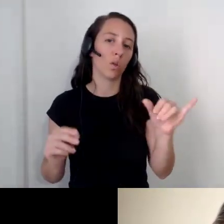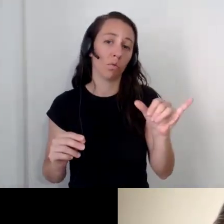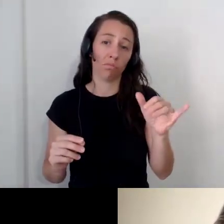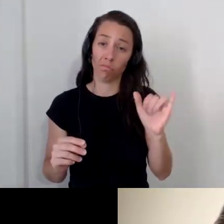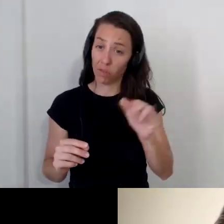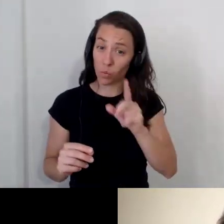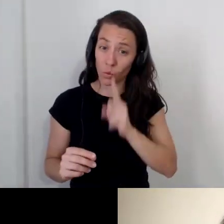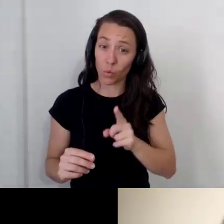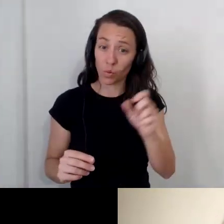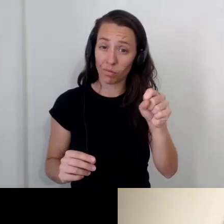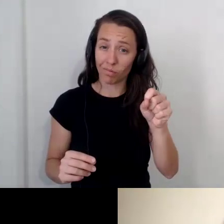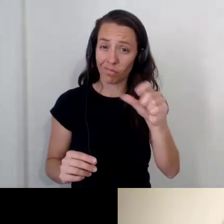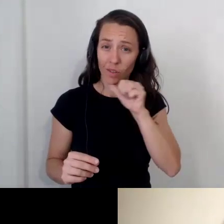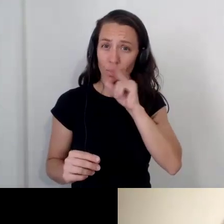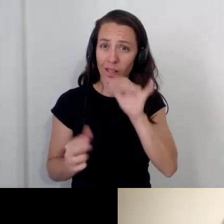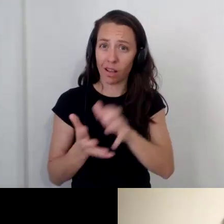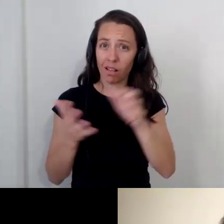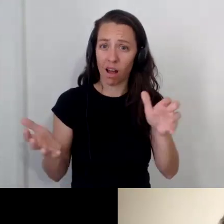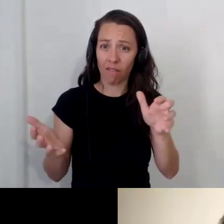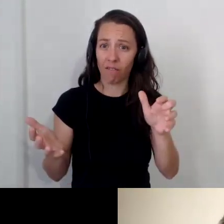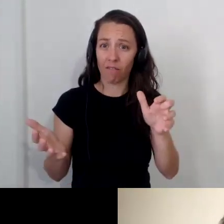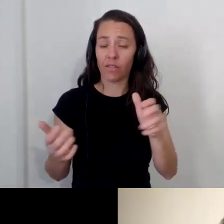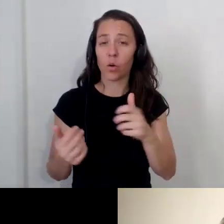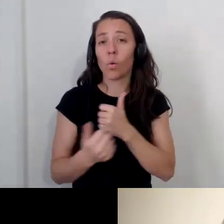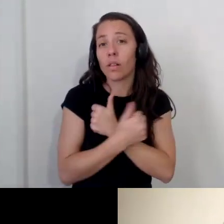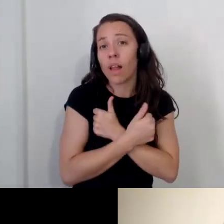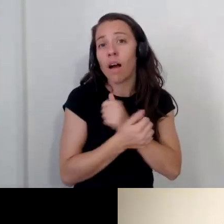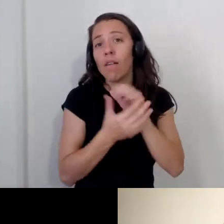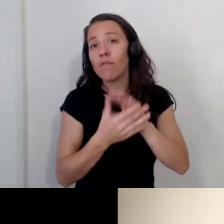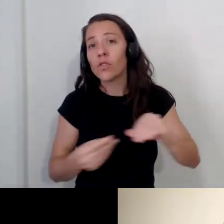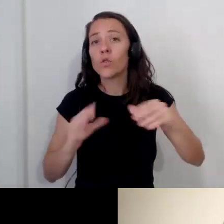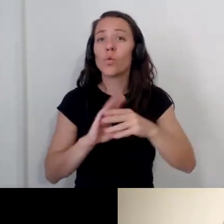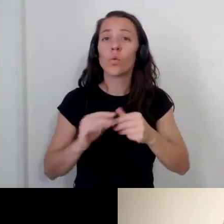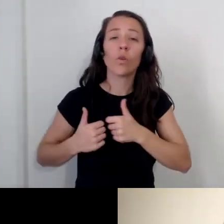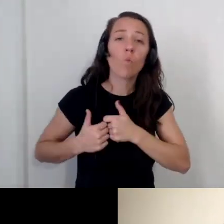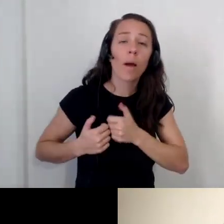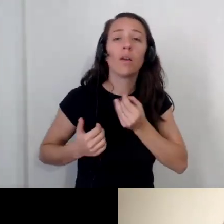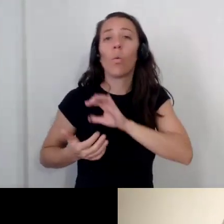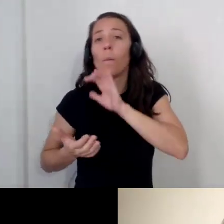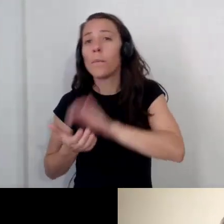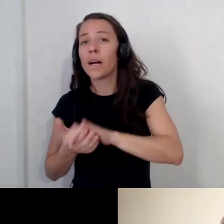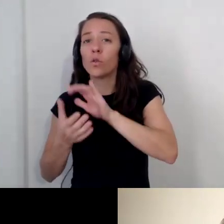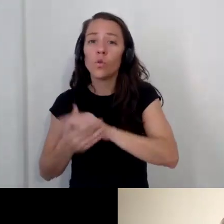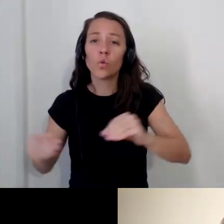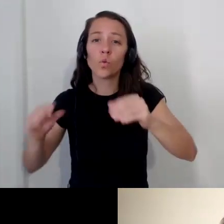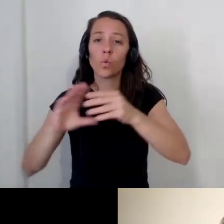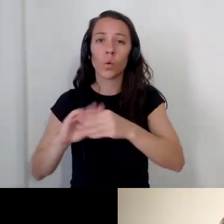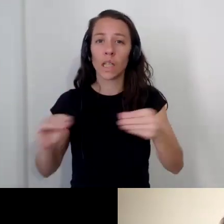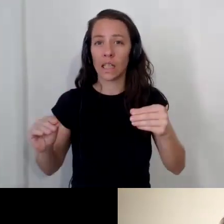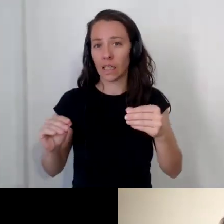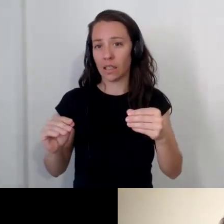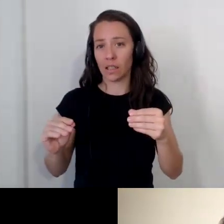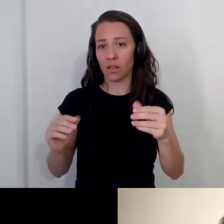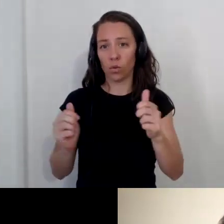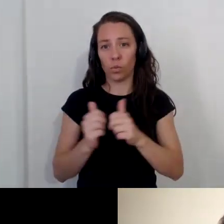There's not a lot of love story romantic marriage programs that do highlight people with disabilities.